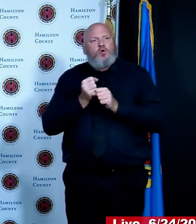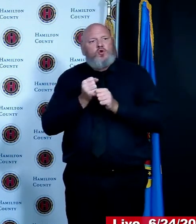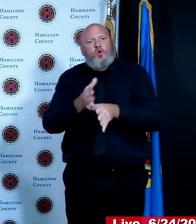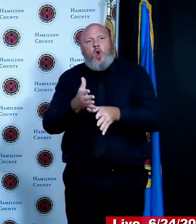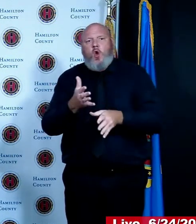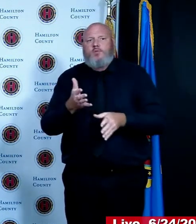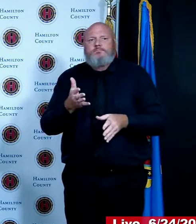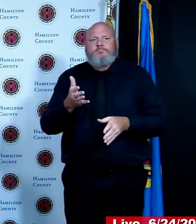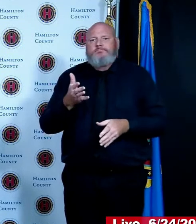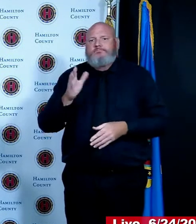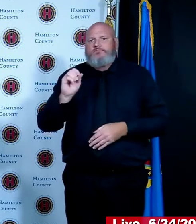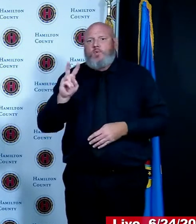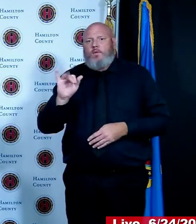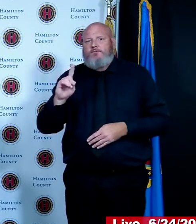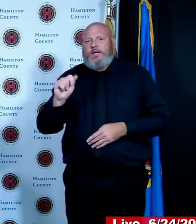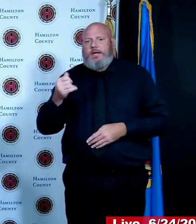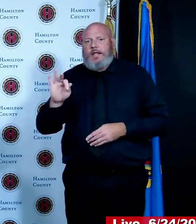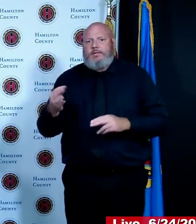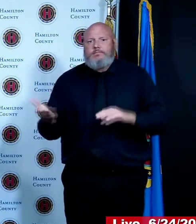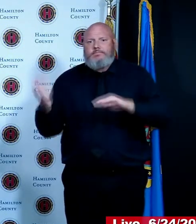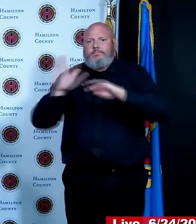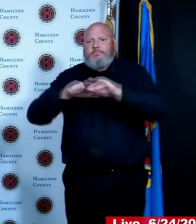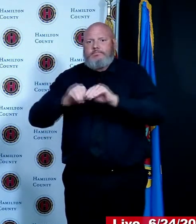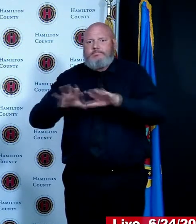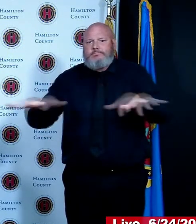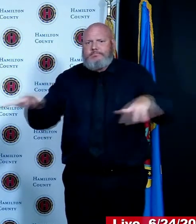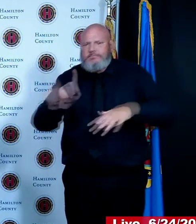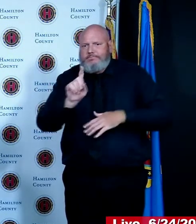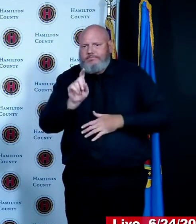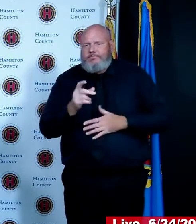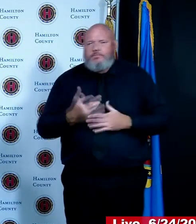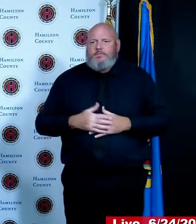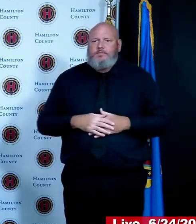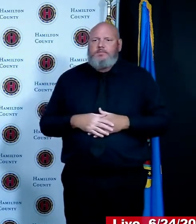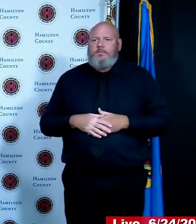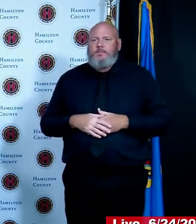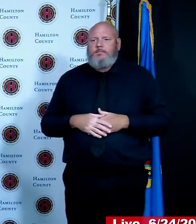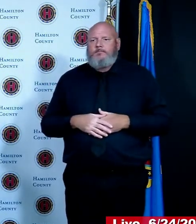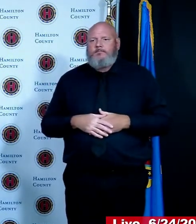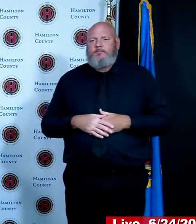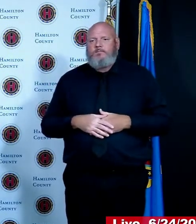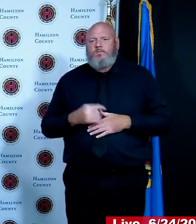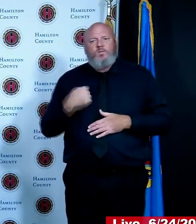instance that caused a lot of cases of spread we have not seen any instances